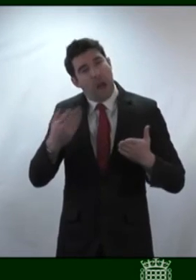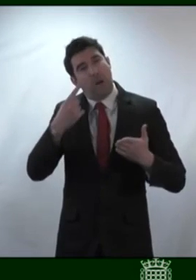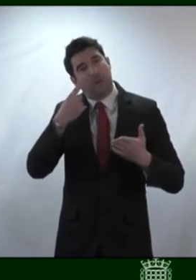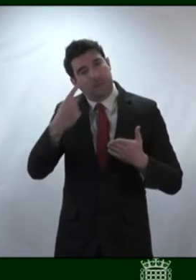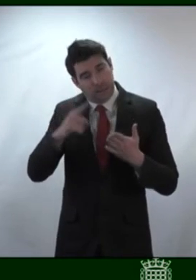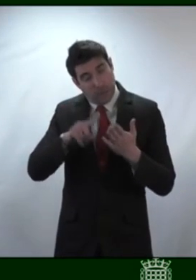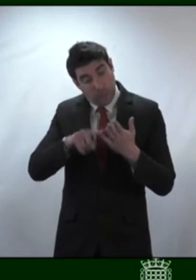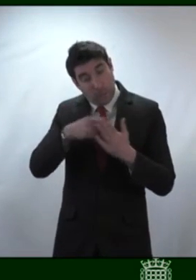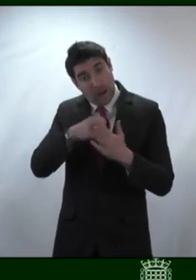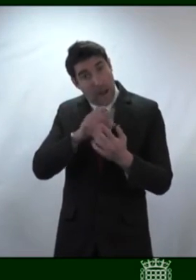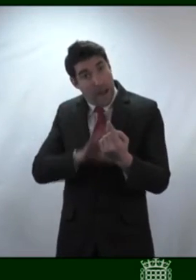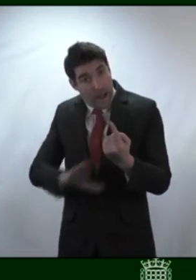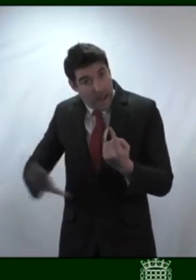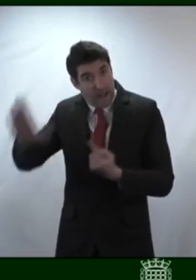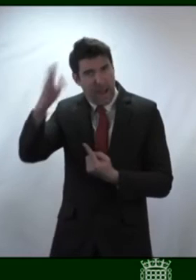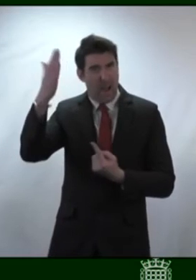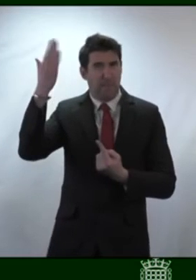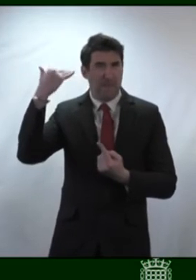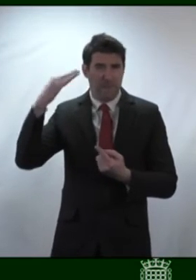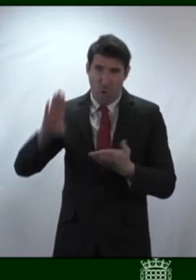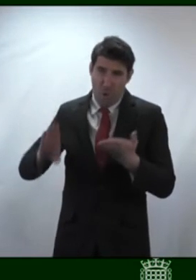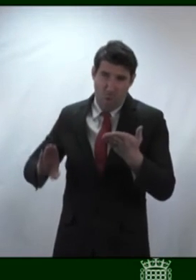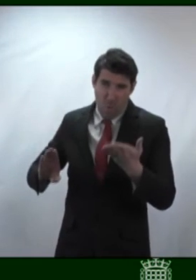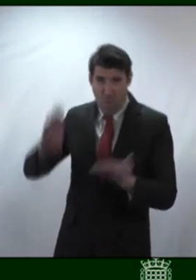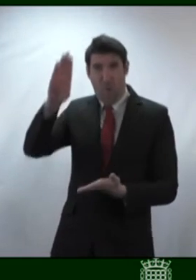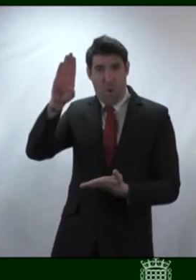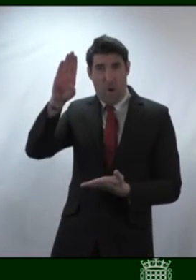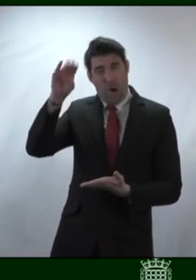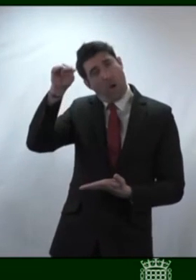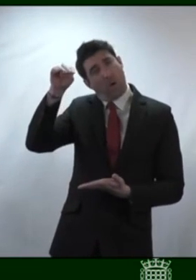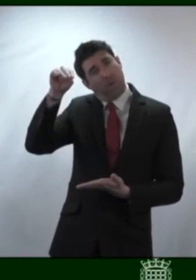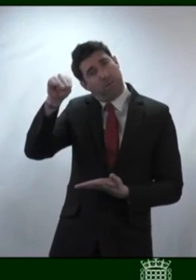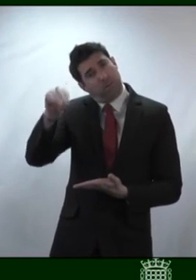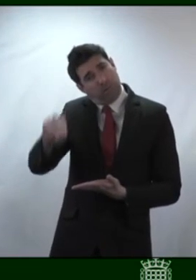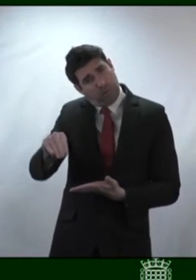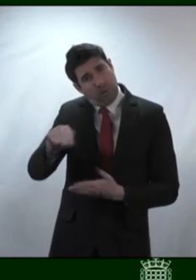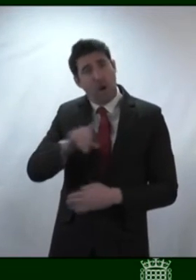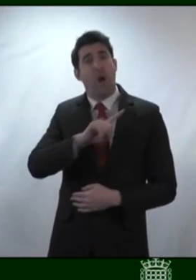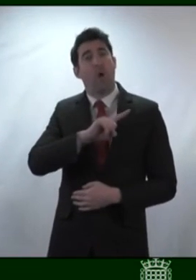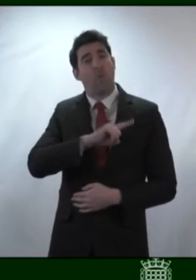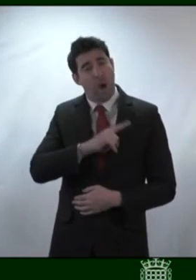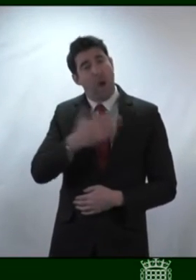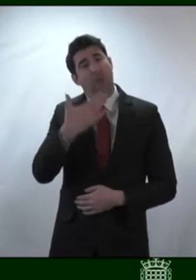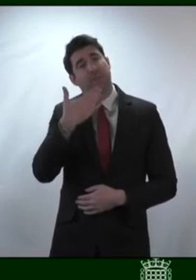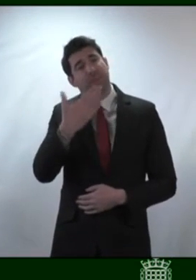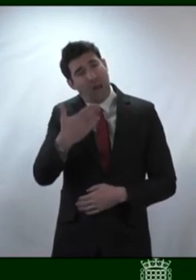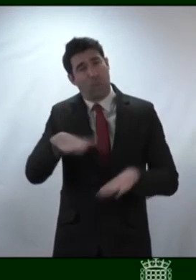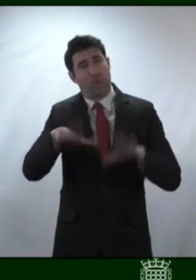areas where it was really surging. That is because of the hard work of the people of this country. We